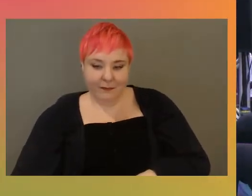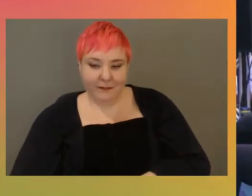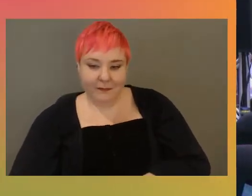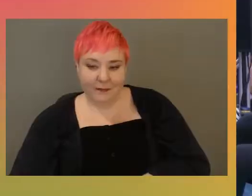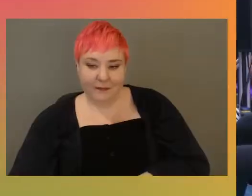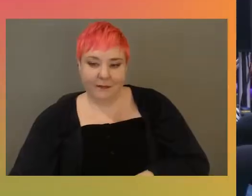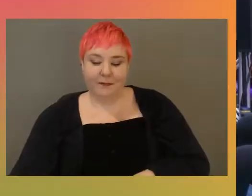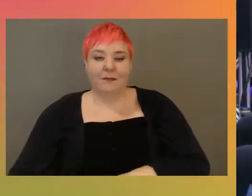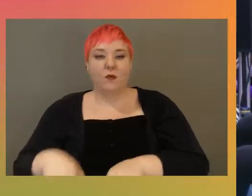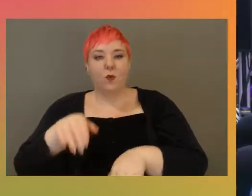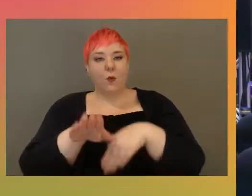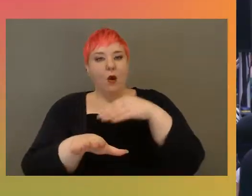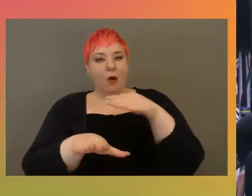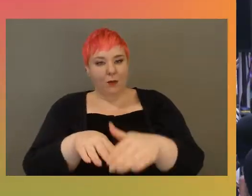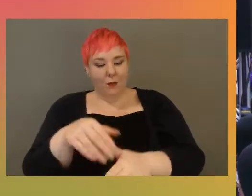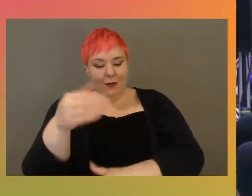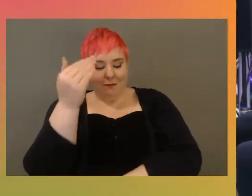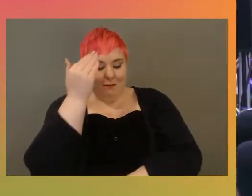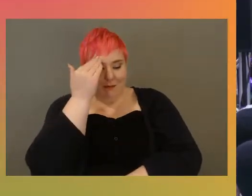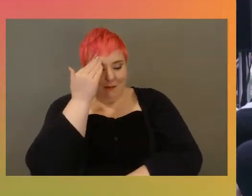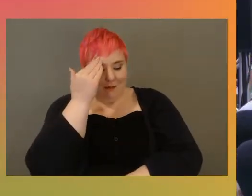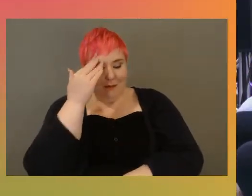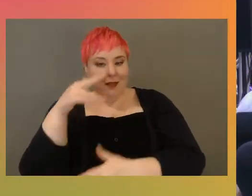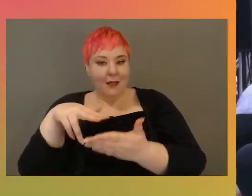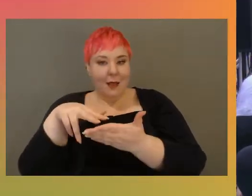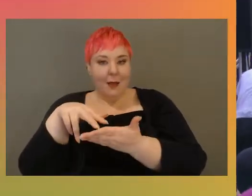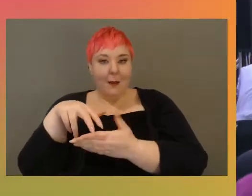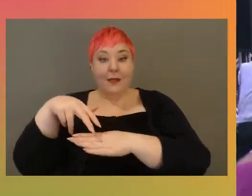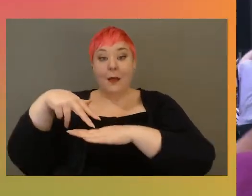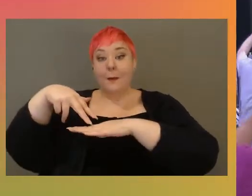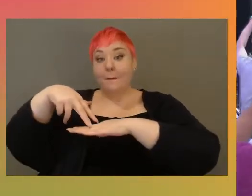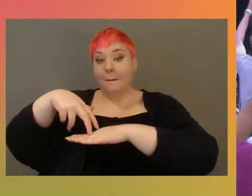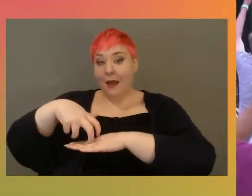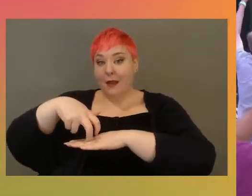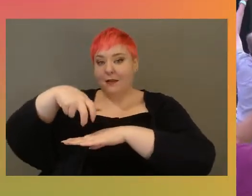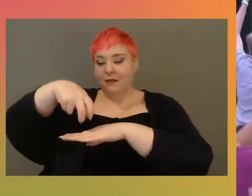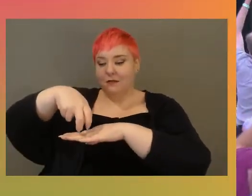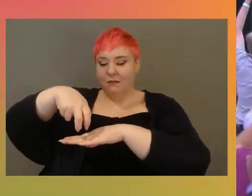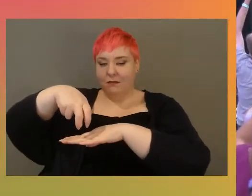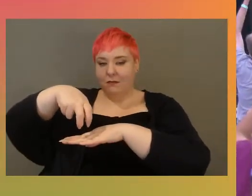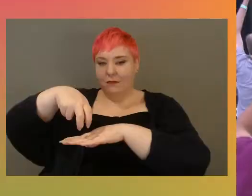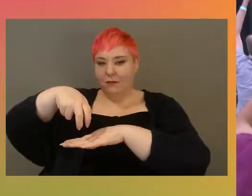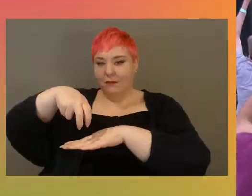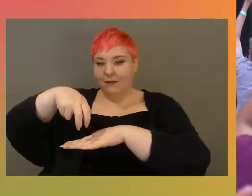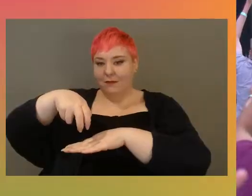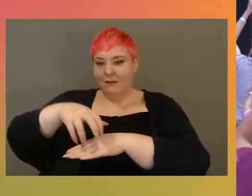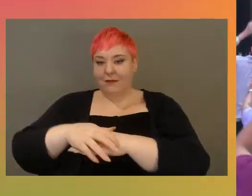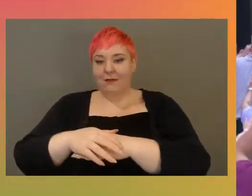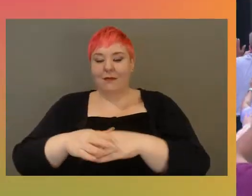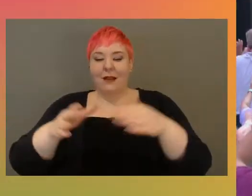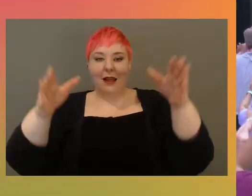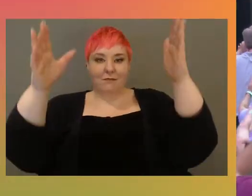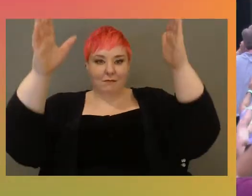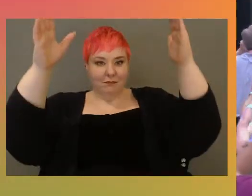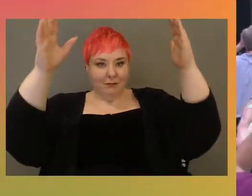WALK FORWARD BETWEEN THE HANDS. WALK SOFTLY.